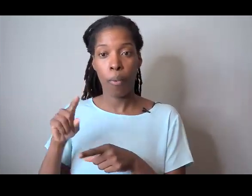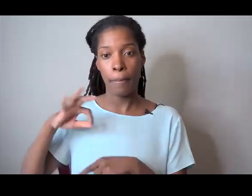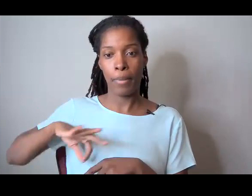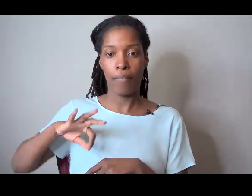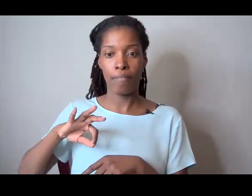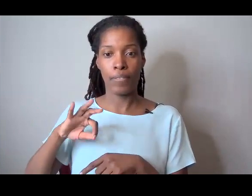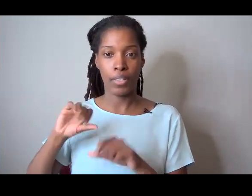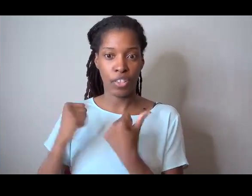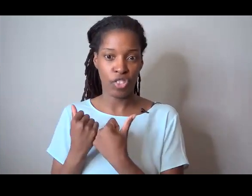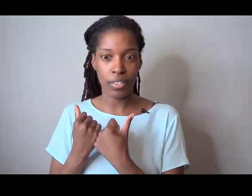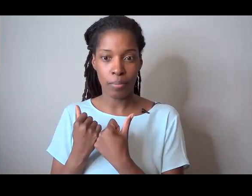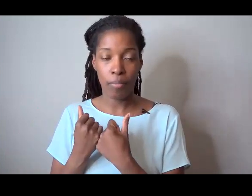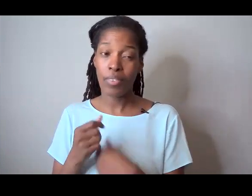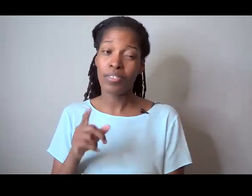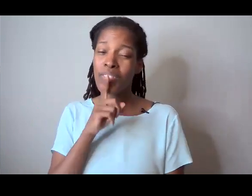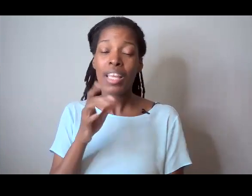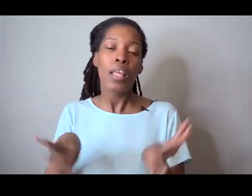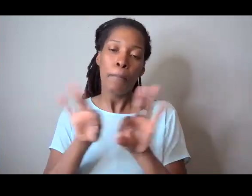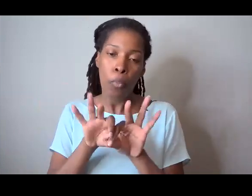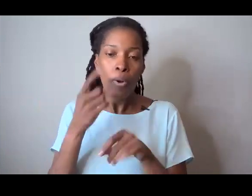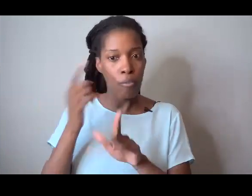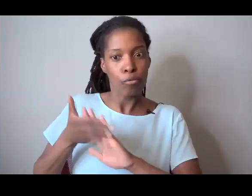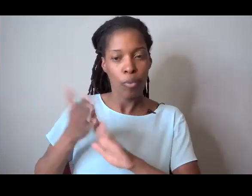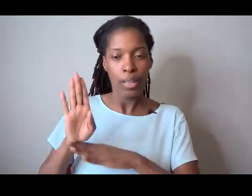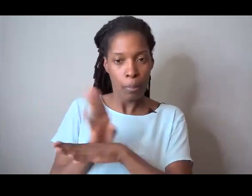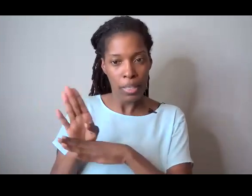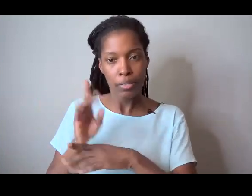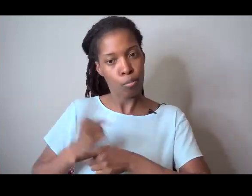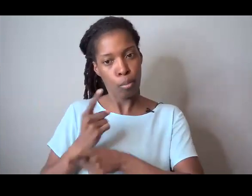So really important. It's important for just running your business and managing your business.